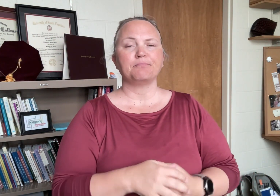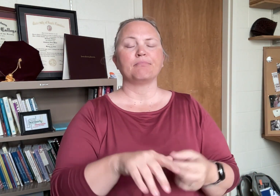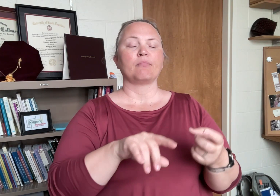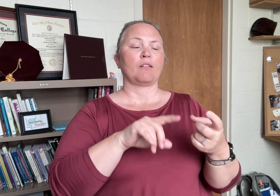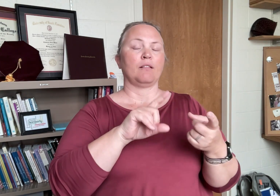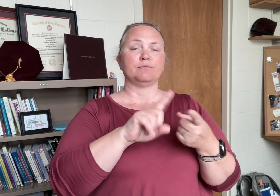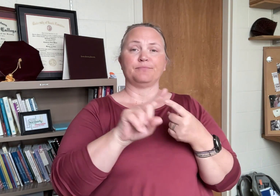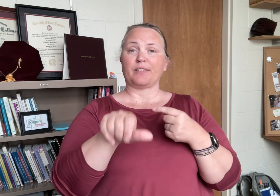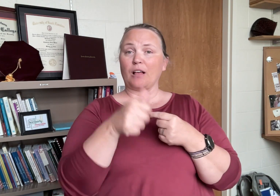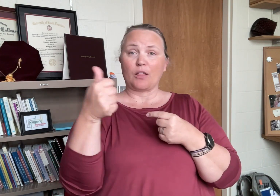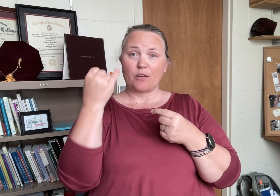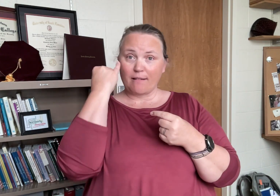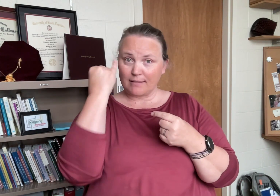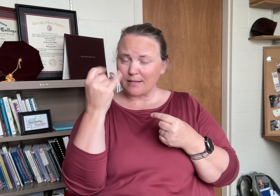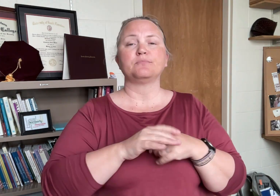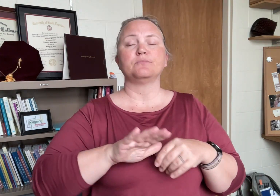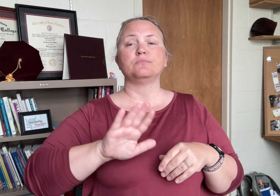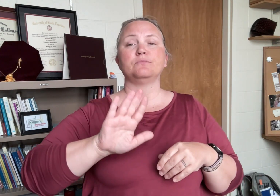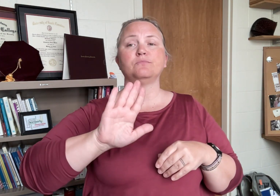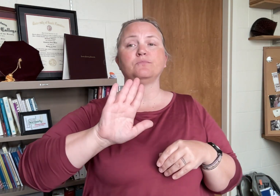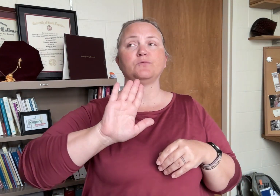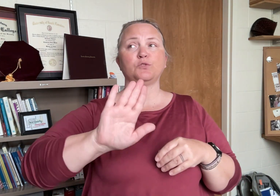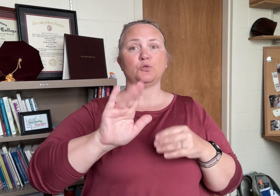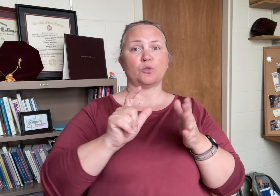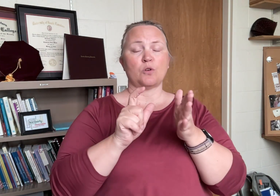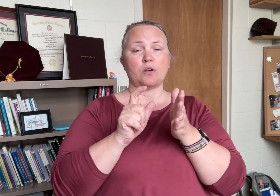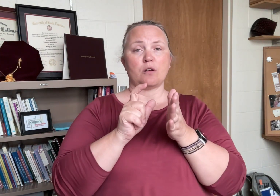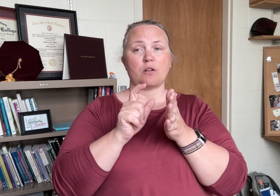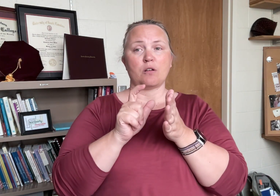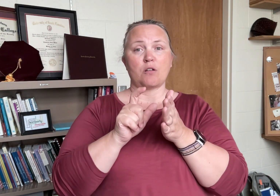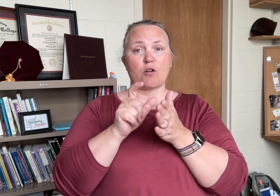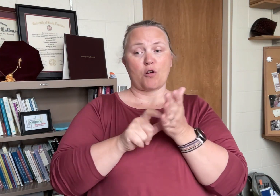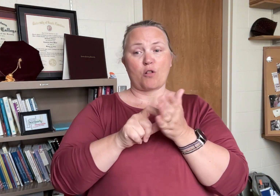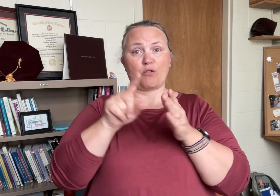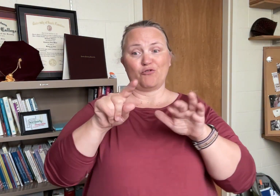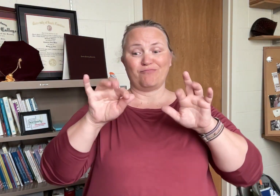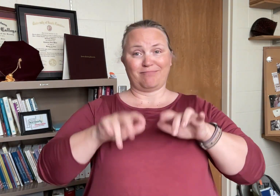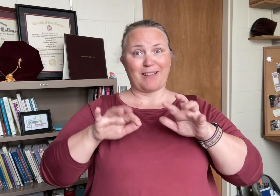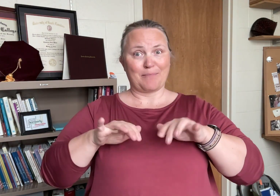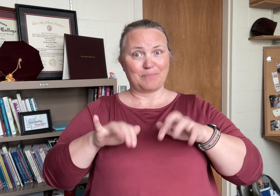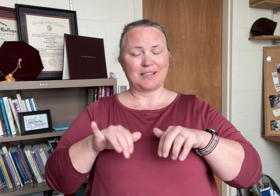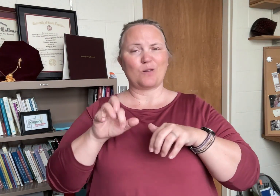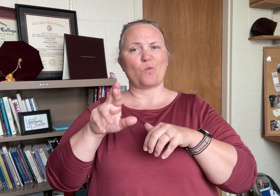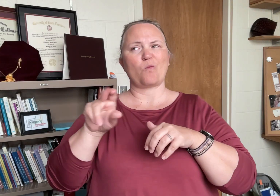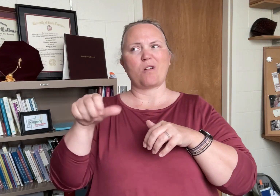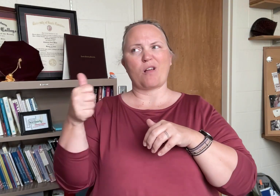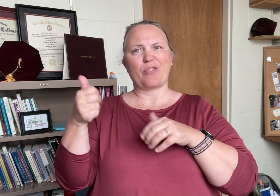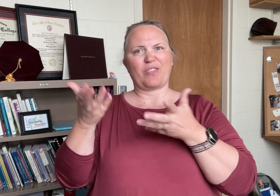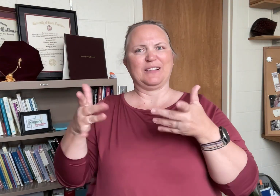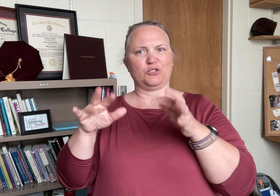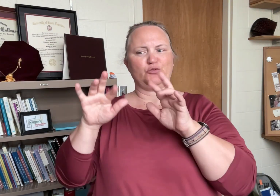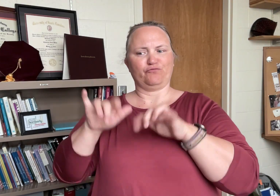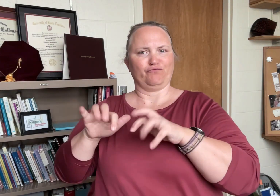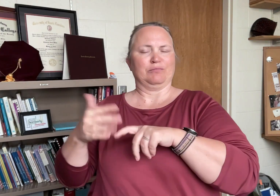take a look at some articles that are being published on your topic. Another idea is to take a look at the article that you're typing.